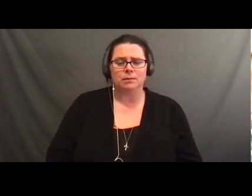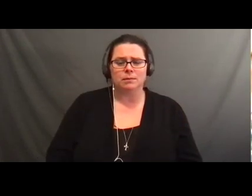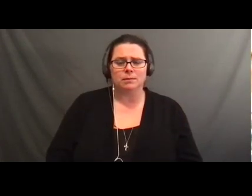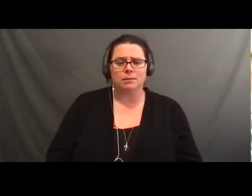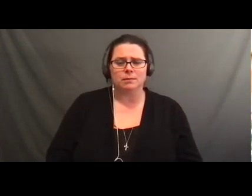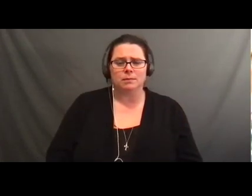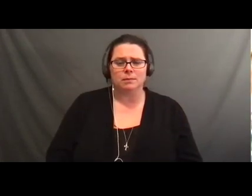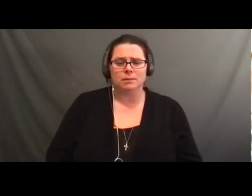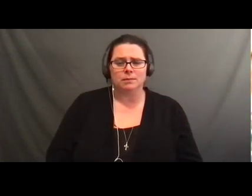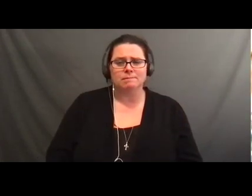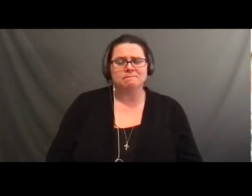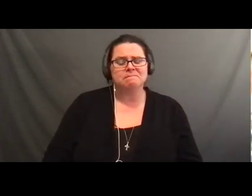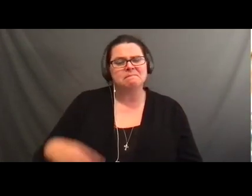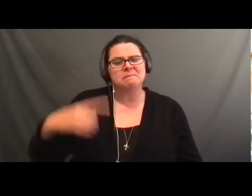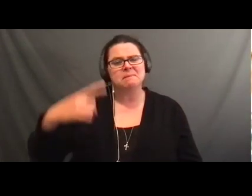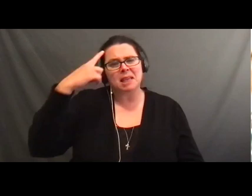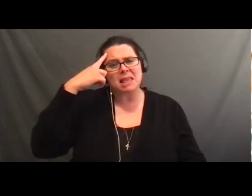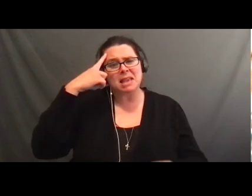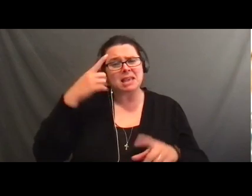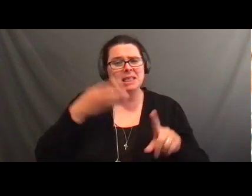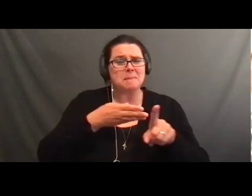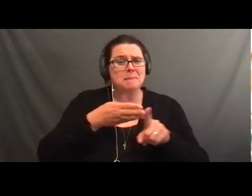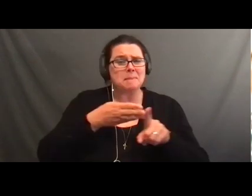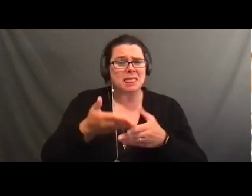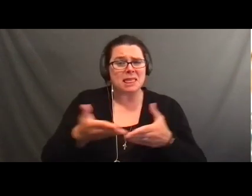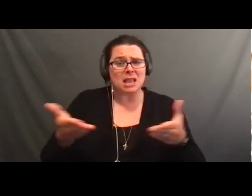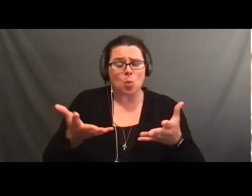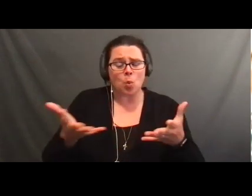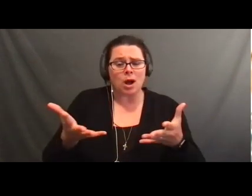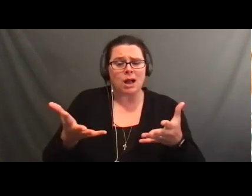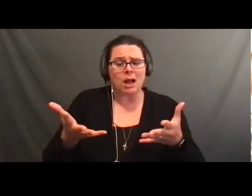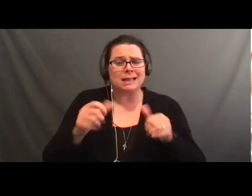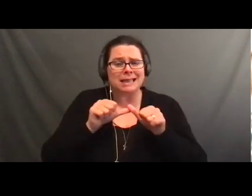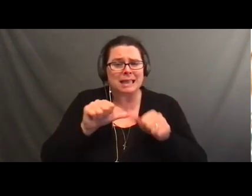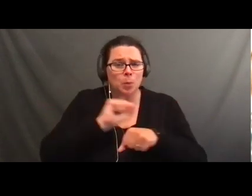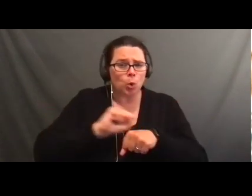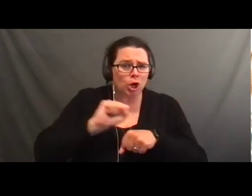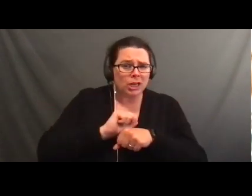I think the main thing is keep working to find what it is if they can't talk on their